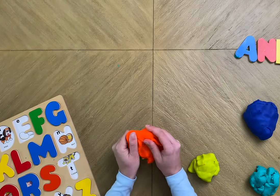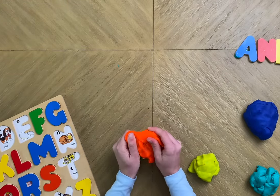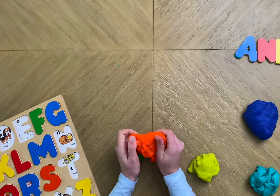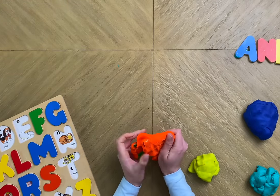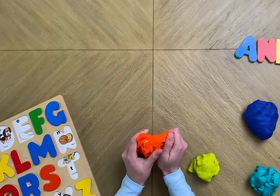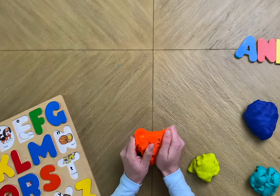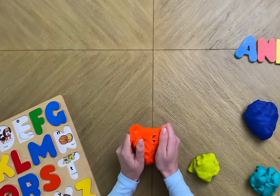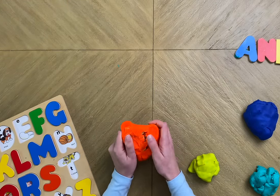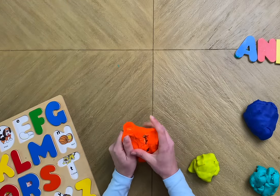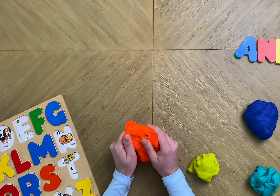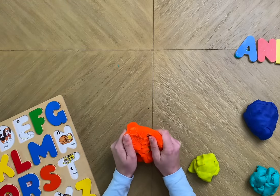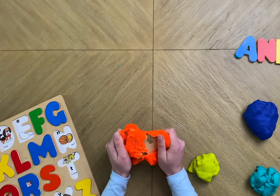So much Play Doh!